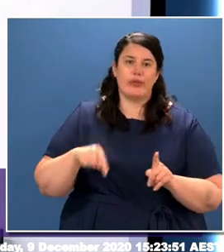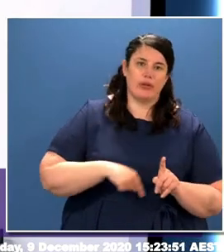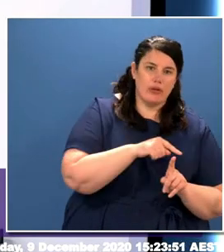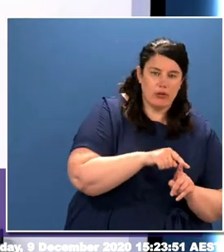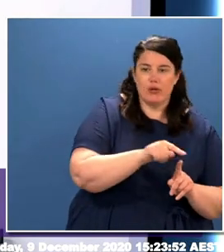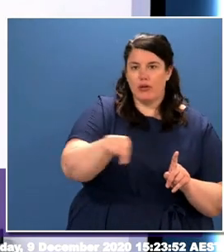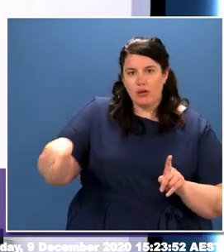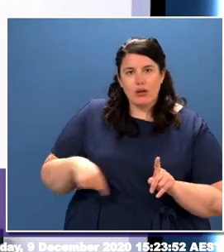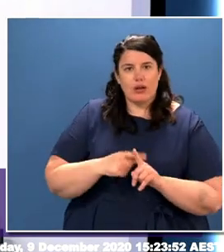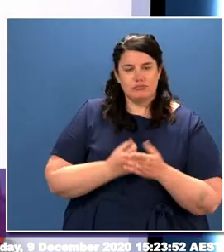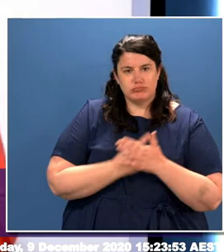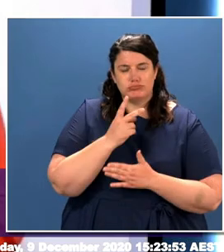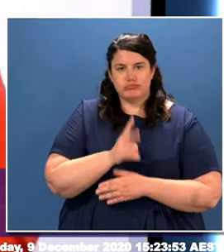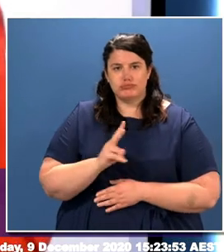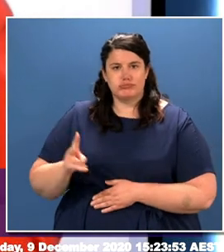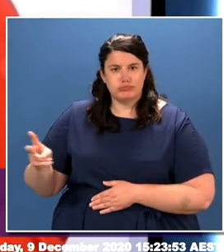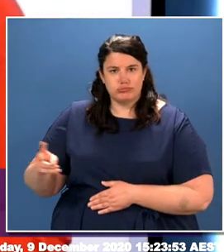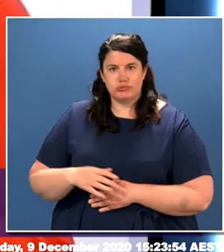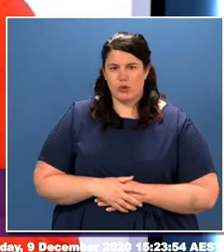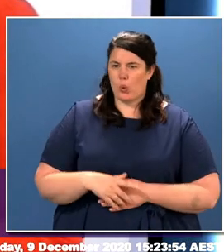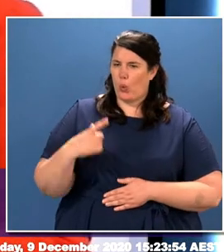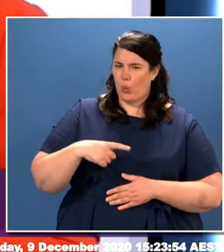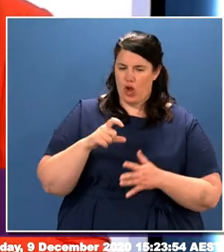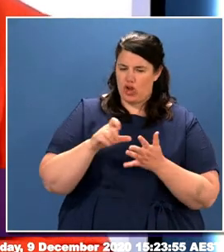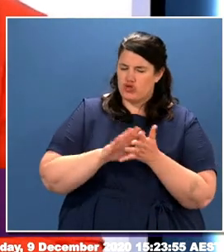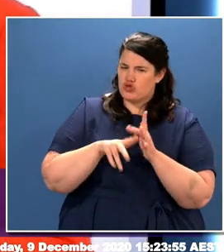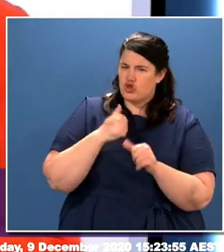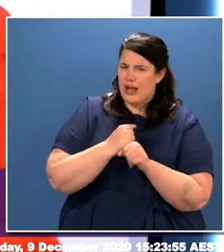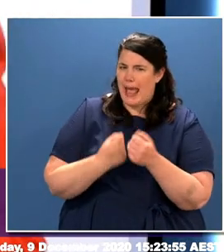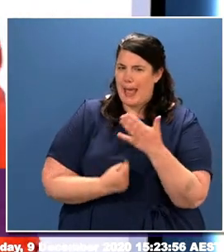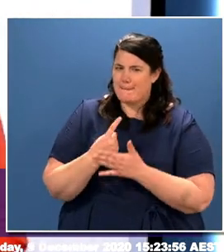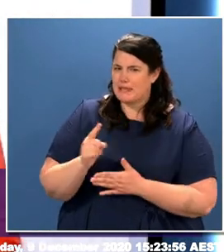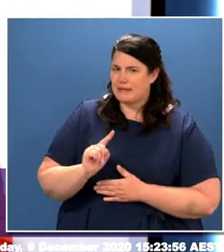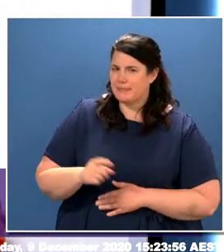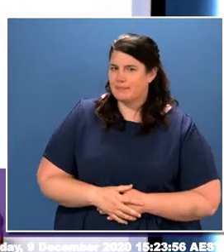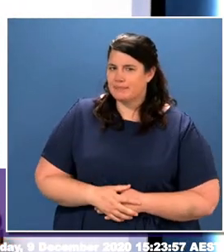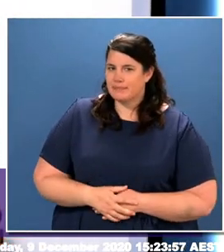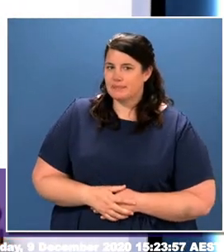marketisation approach that leads to churning? Well, it's also the fact that we've got precarious employment.